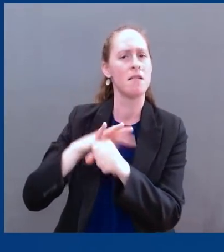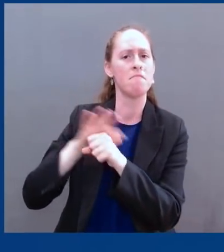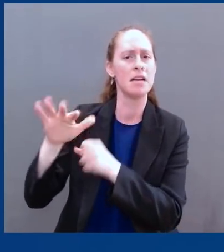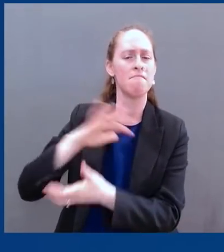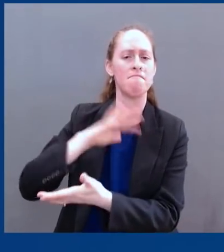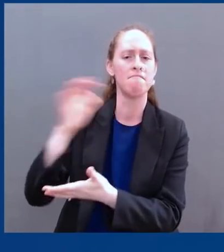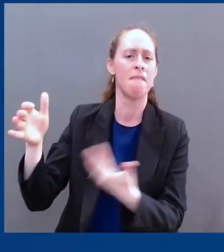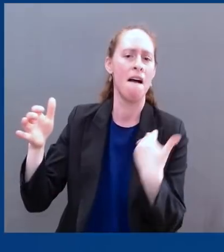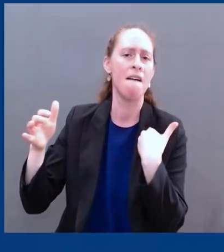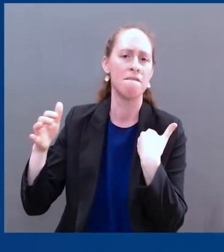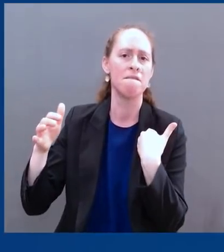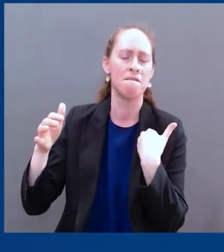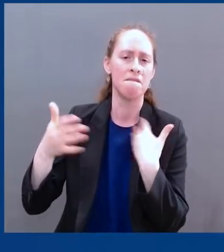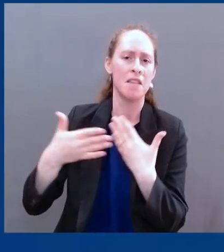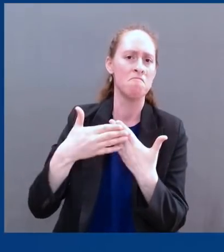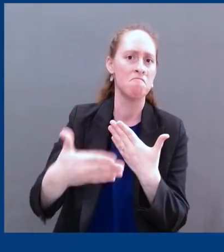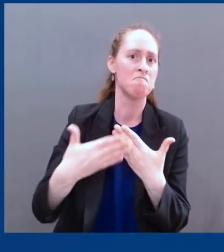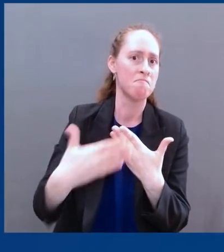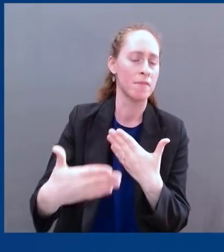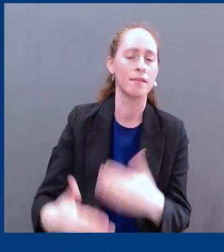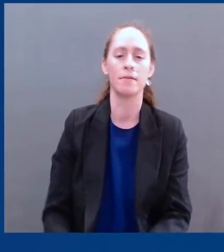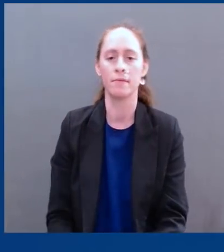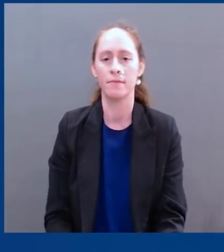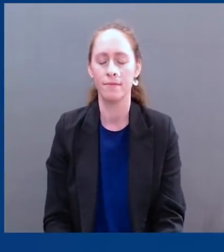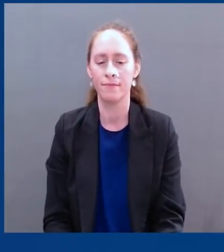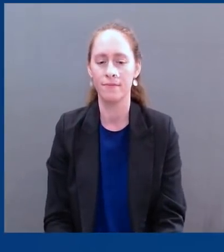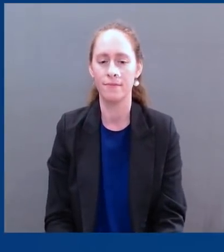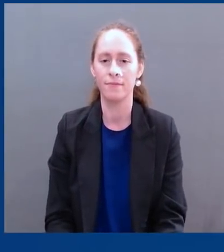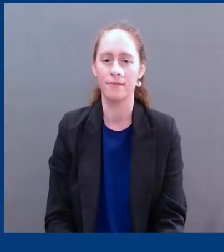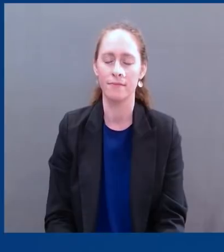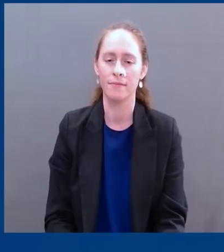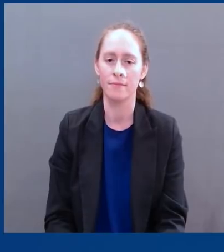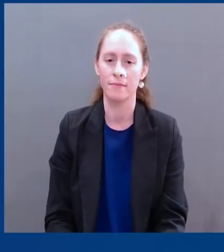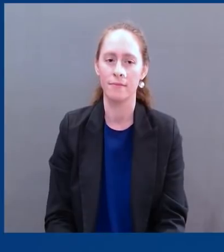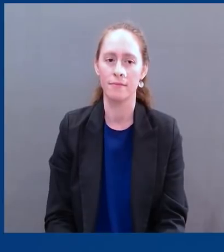Next question, please. Moderator: Let's go to Peter Sullivan at The Hill.